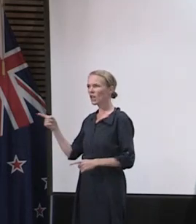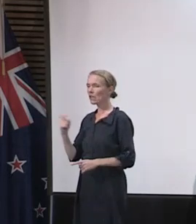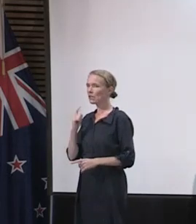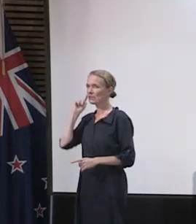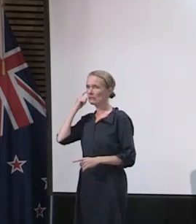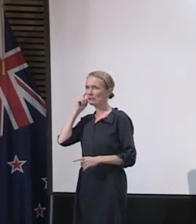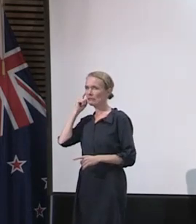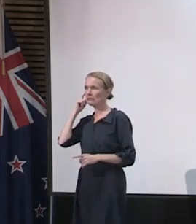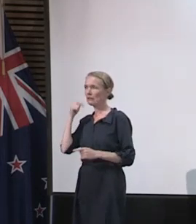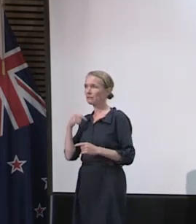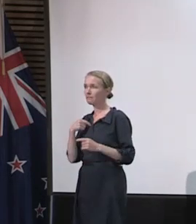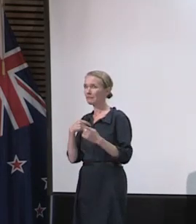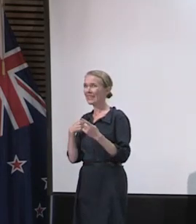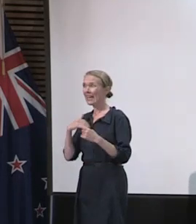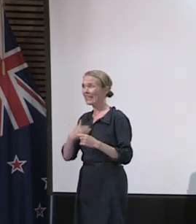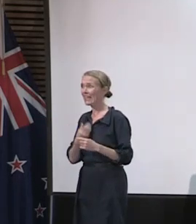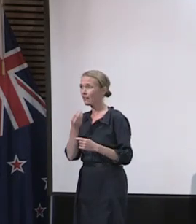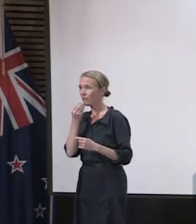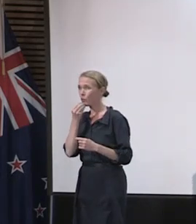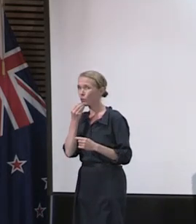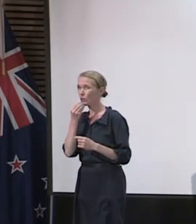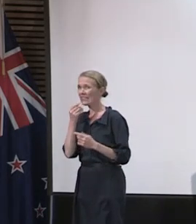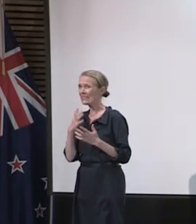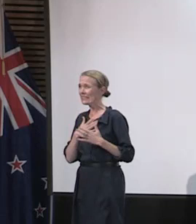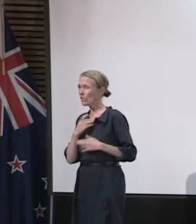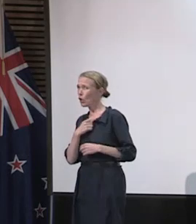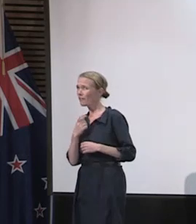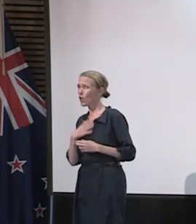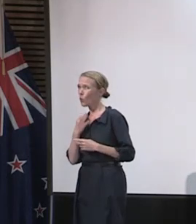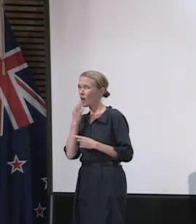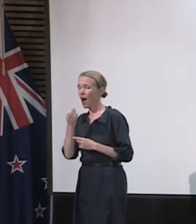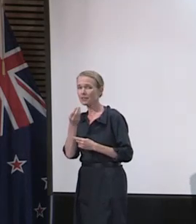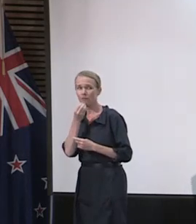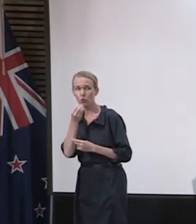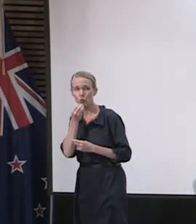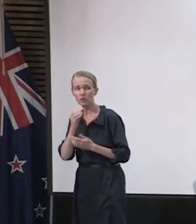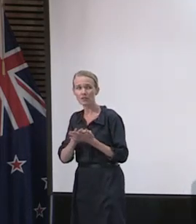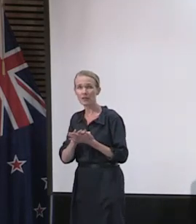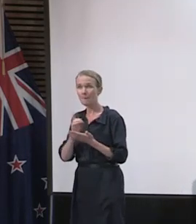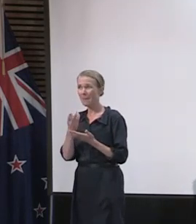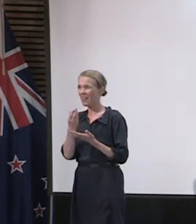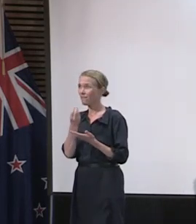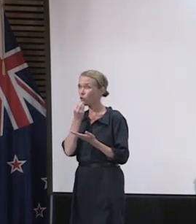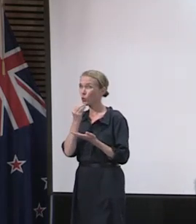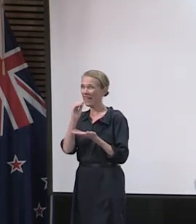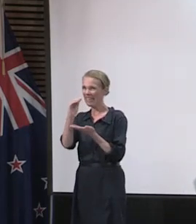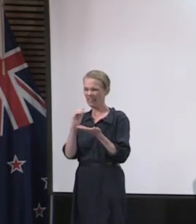One pregnant woman is so afraid of asking for food even though he has